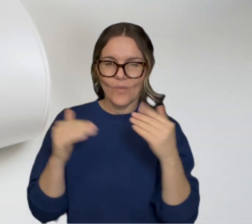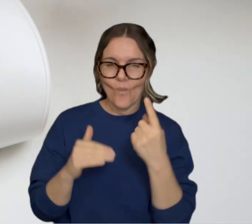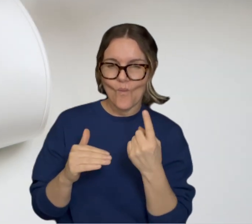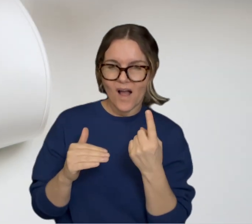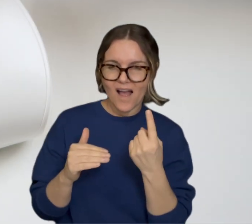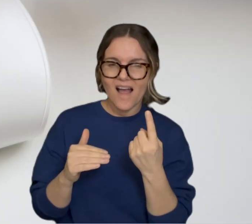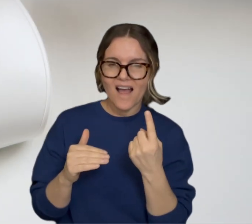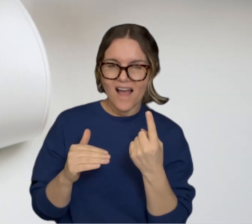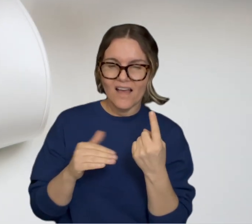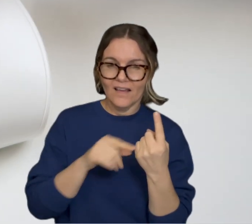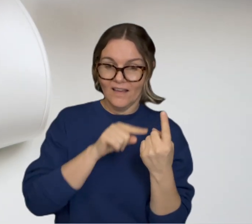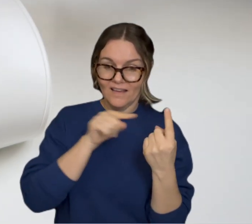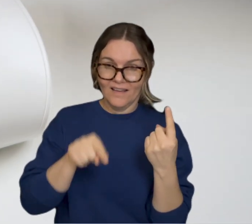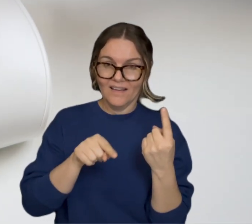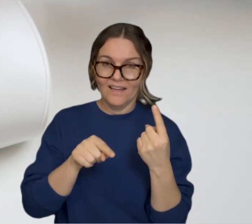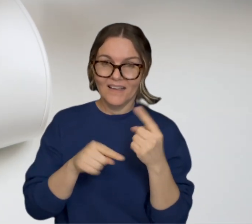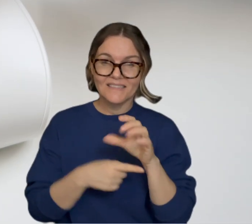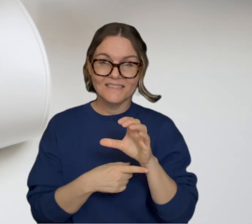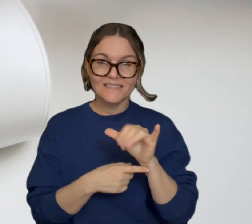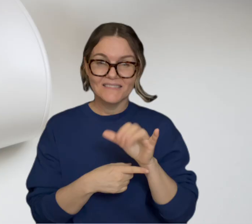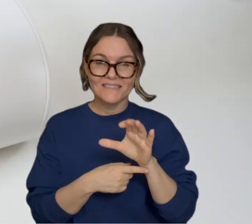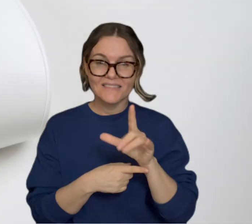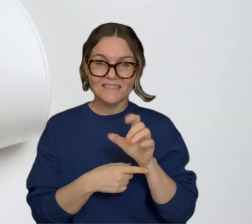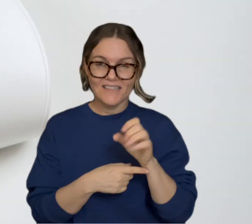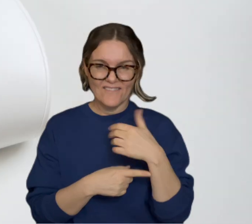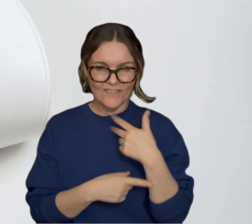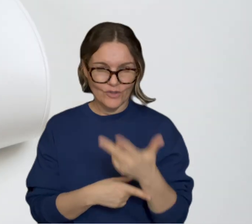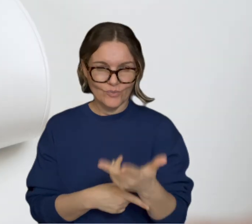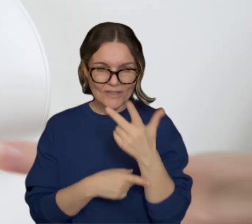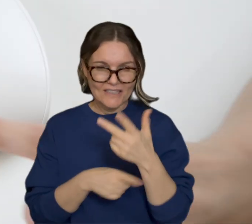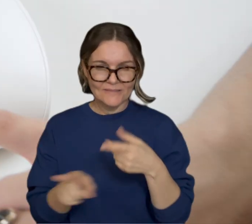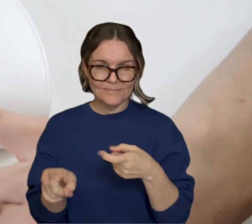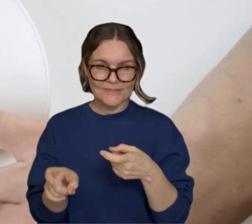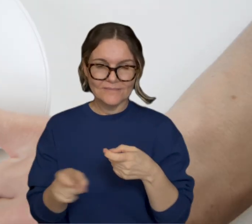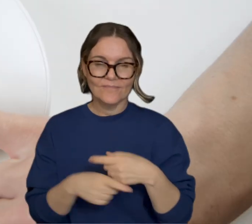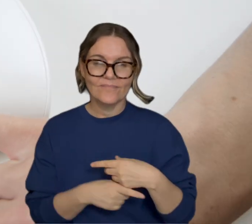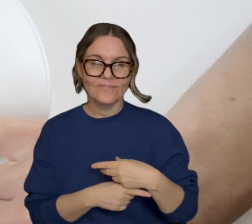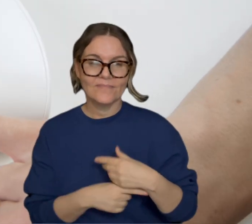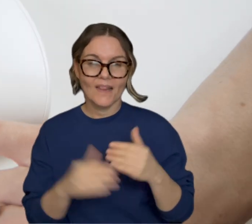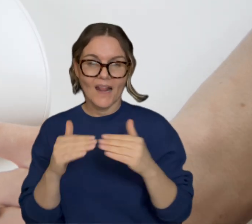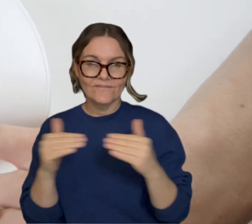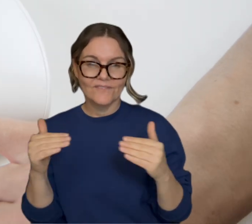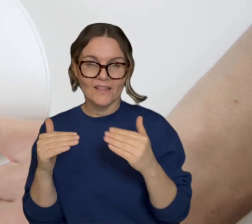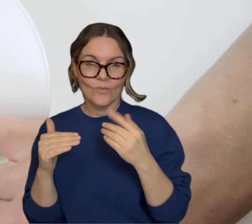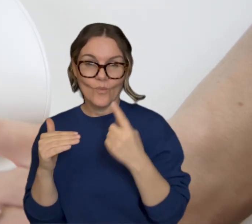each suction strength for example we're at level one right here has three cycle speeds